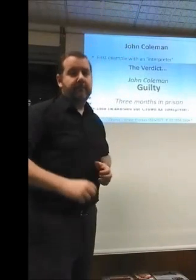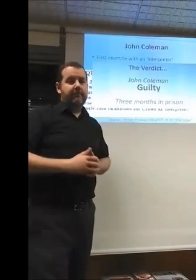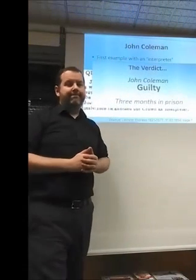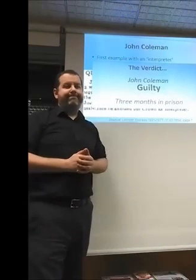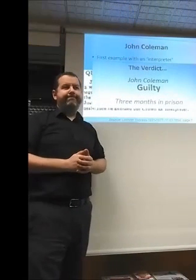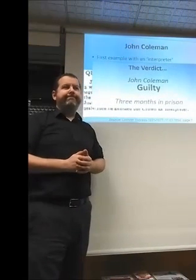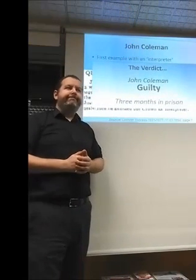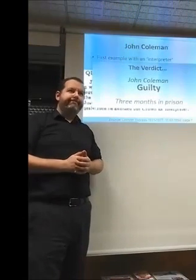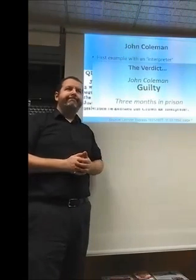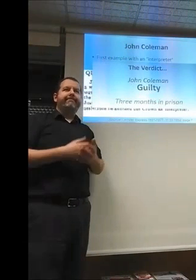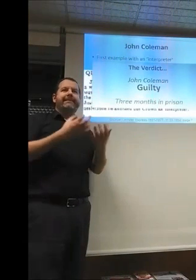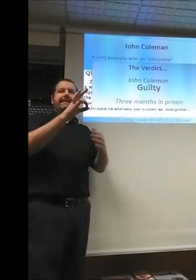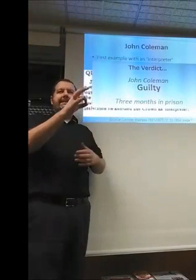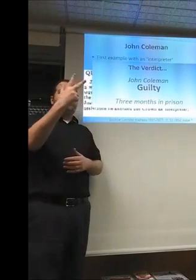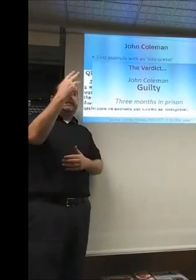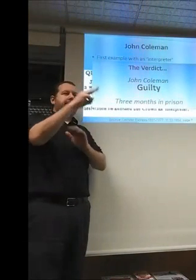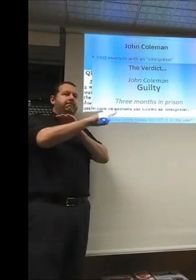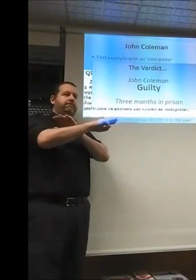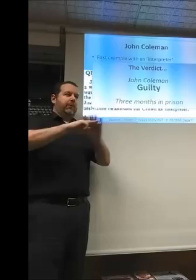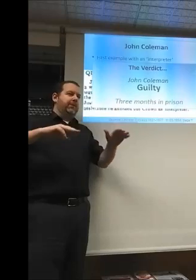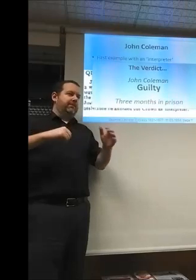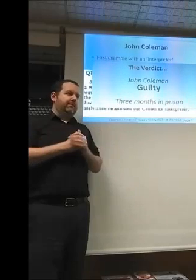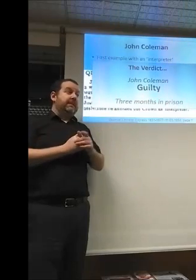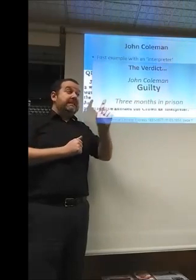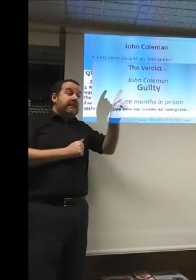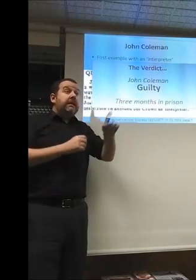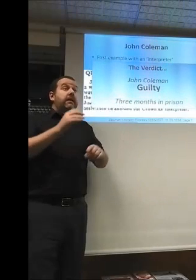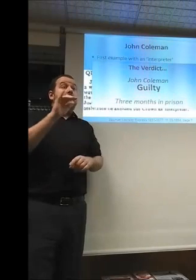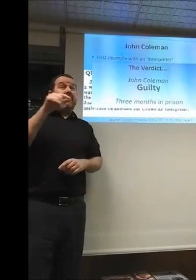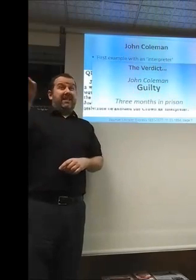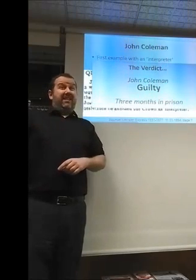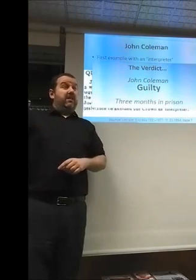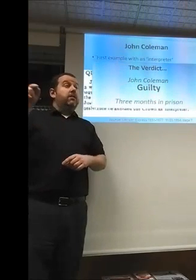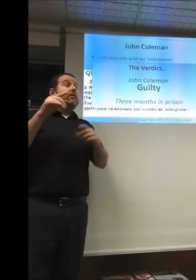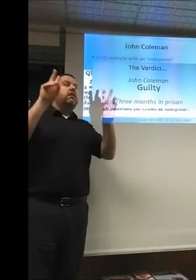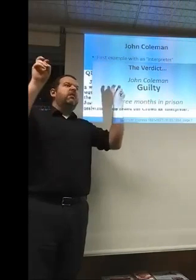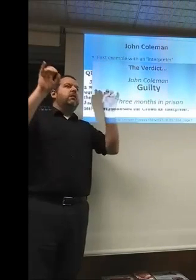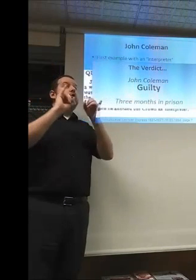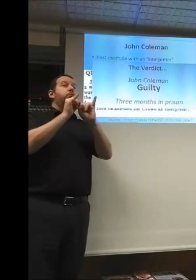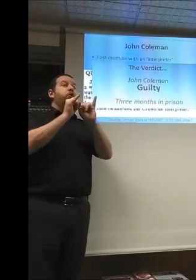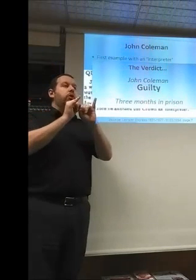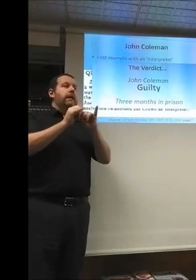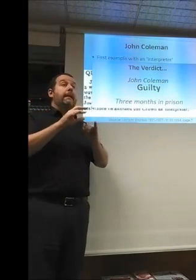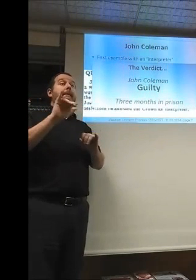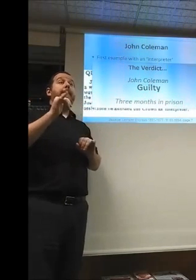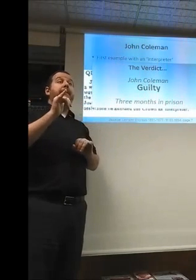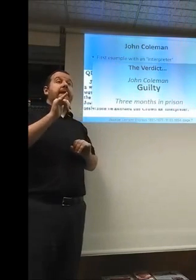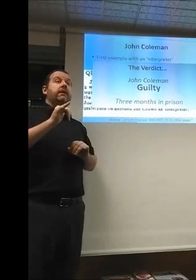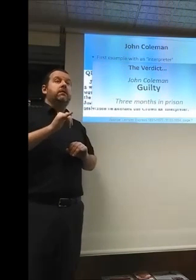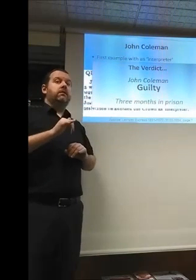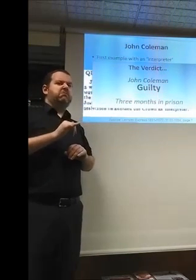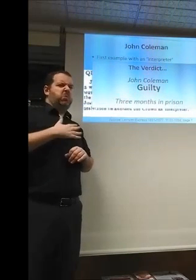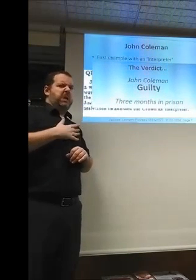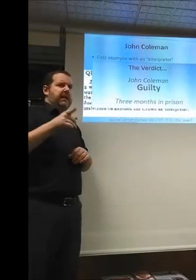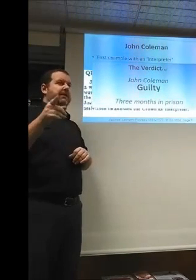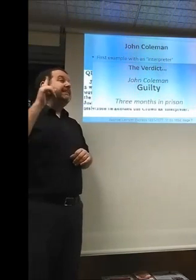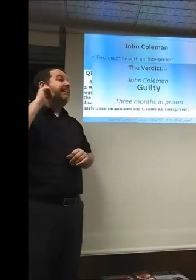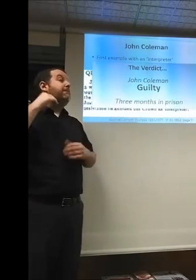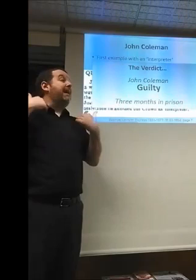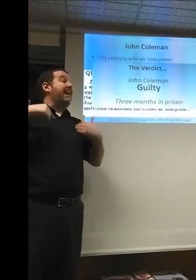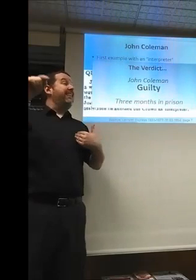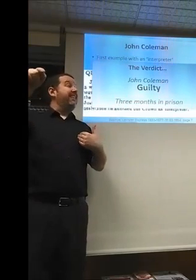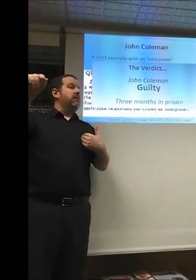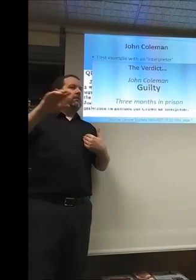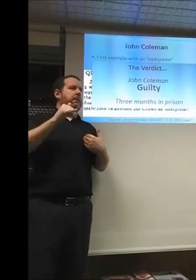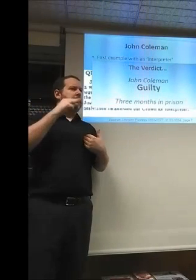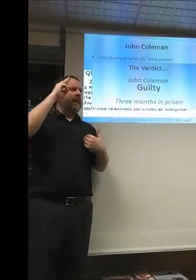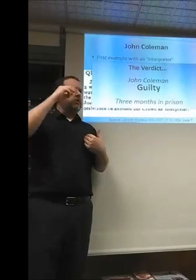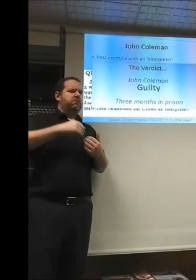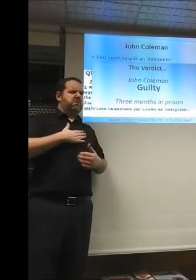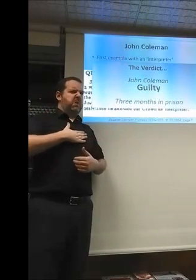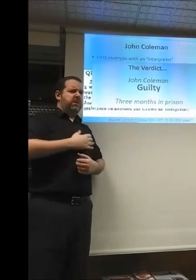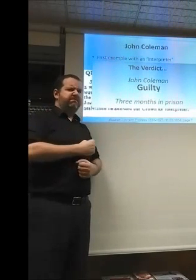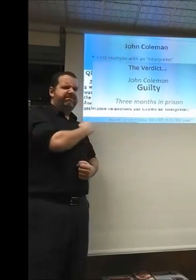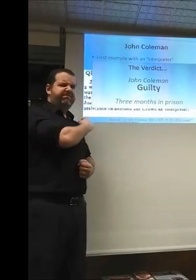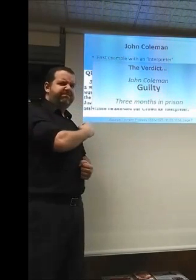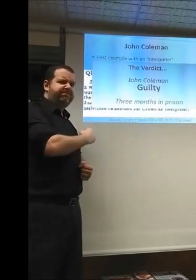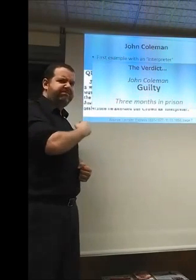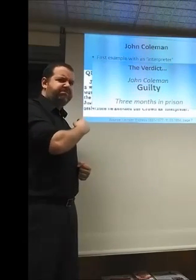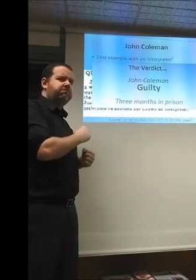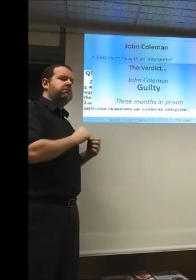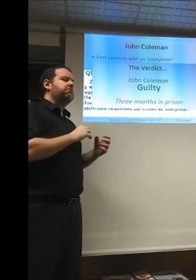And then there were three other cases where a name was just given, so we don’t know